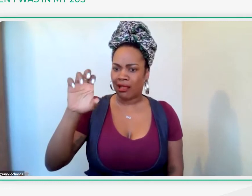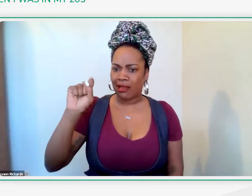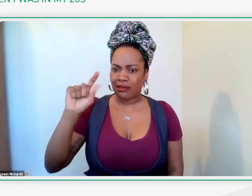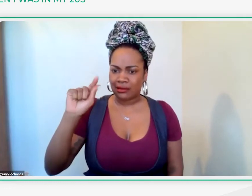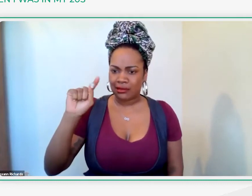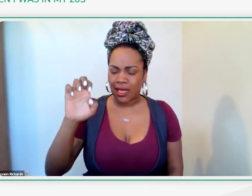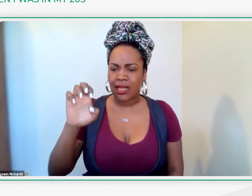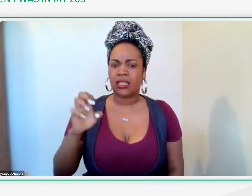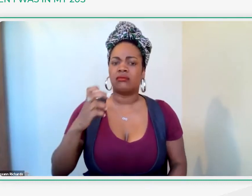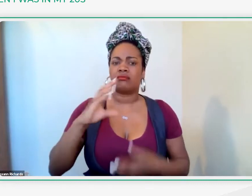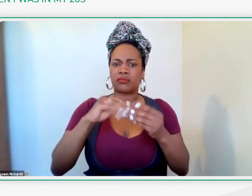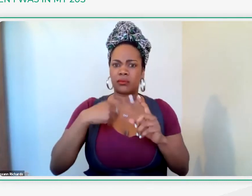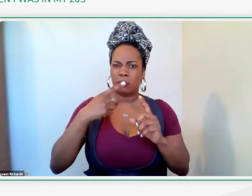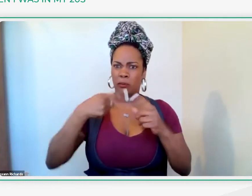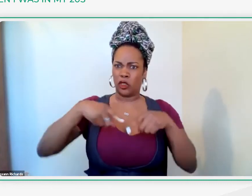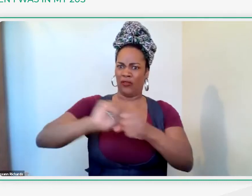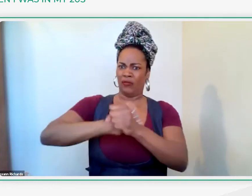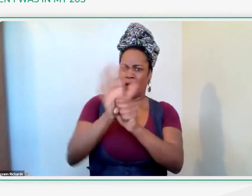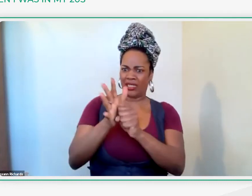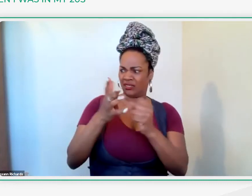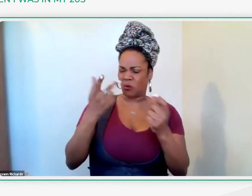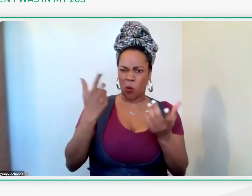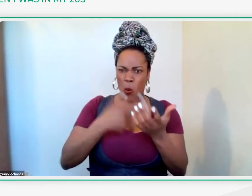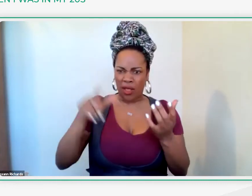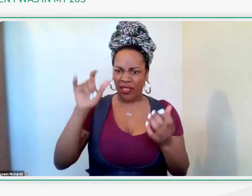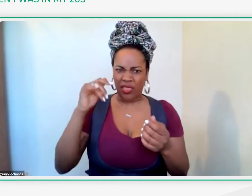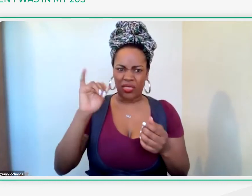The second week we had a real estate agent.